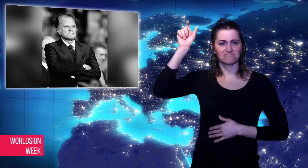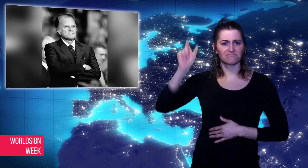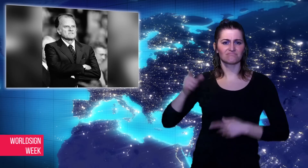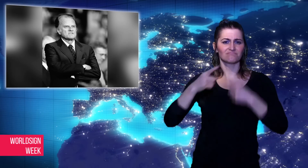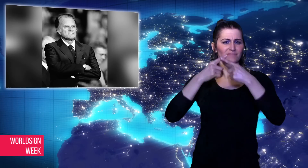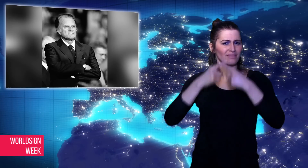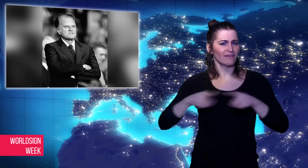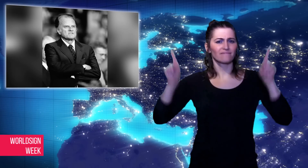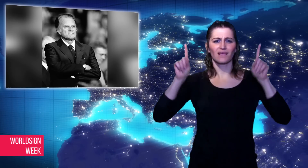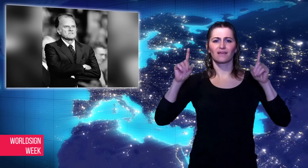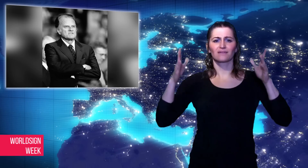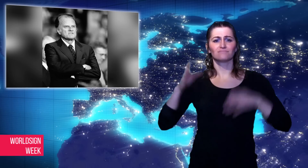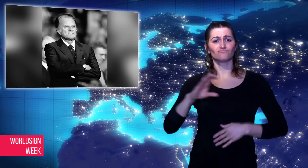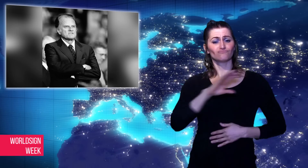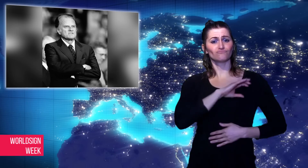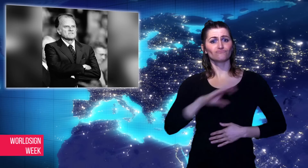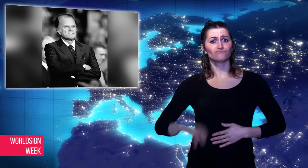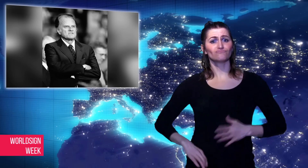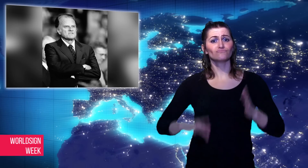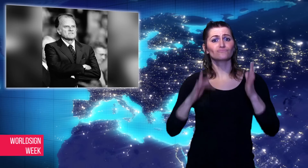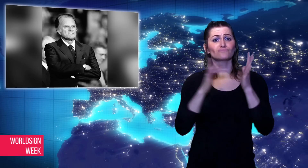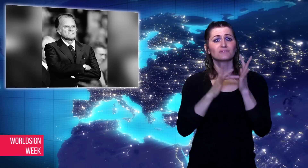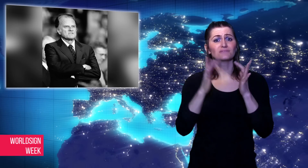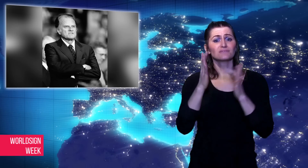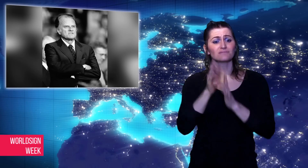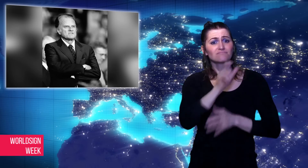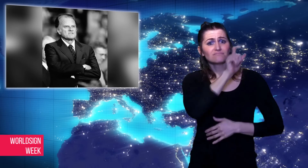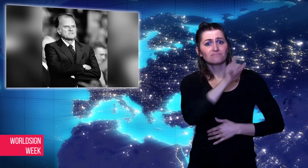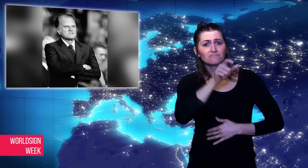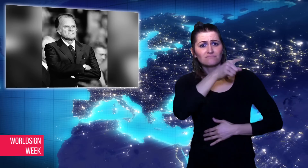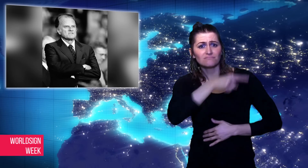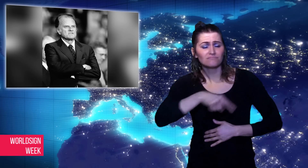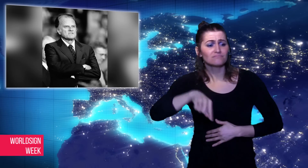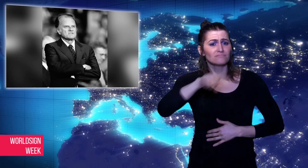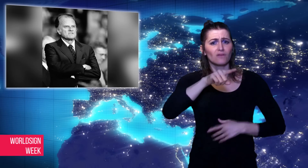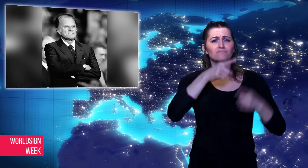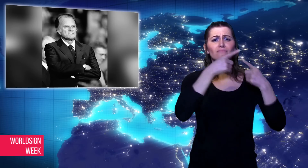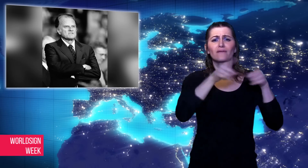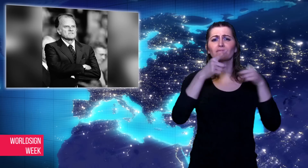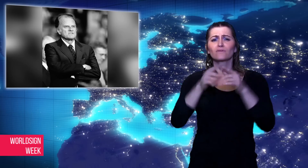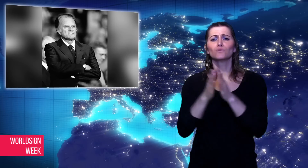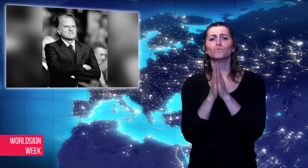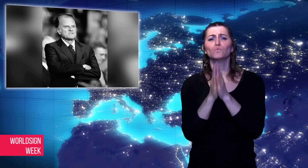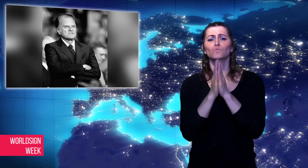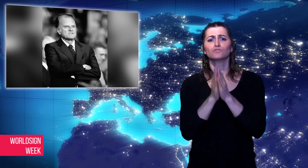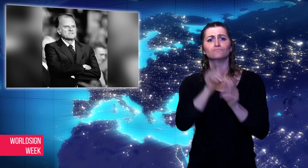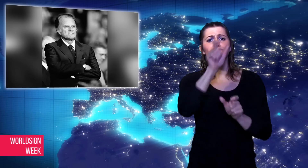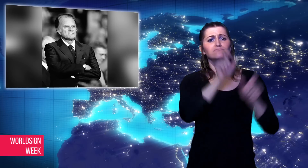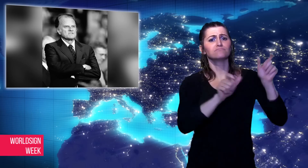was nobody like him! He will be missed by